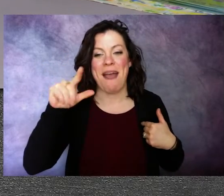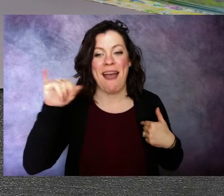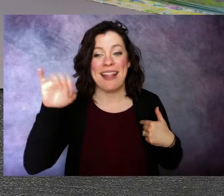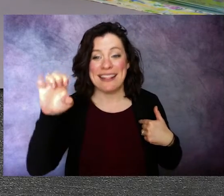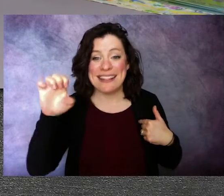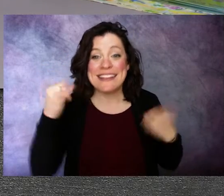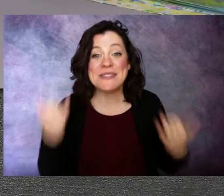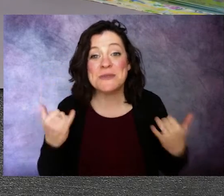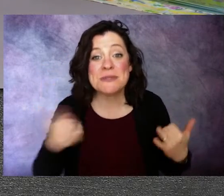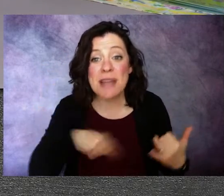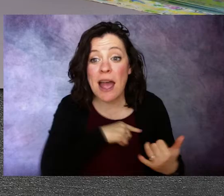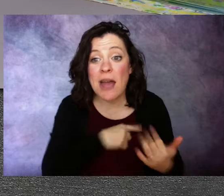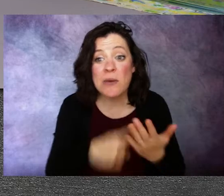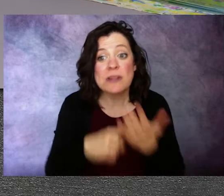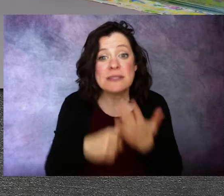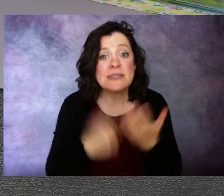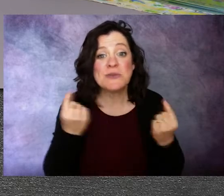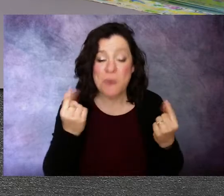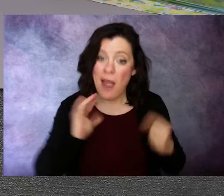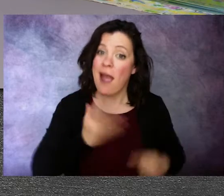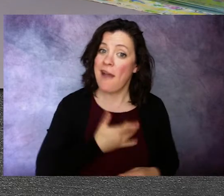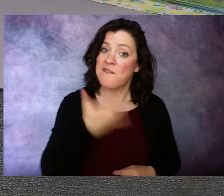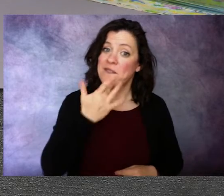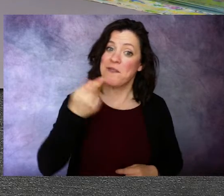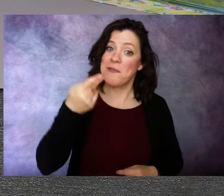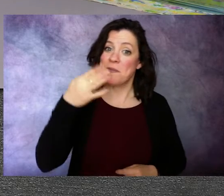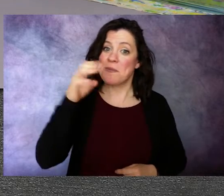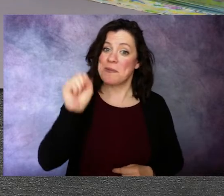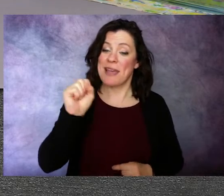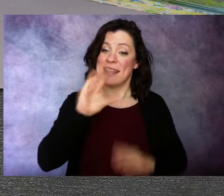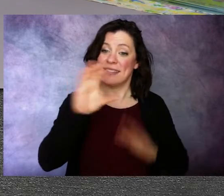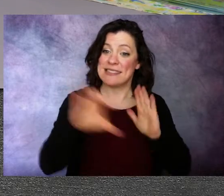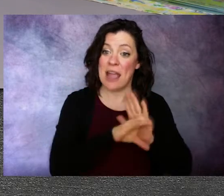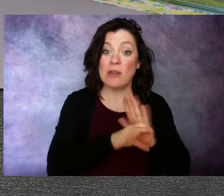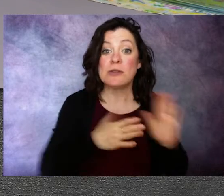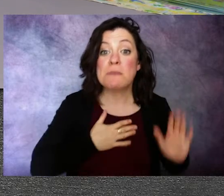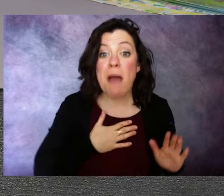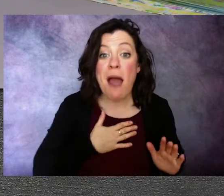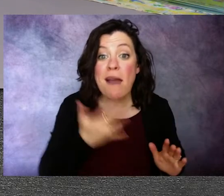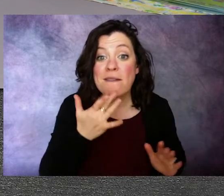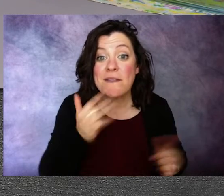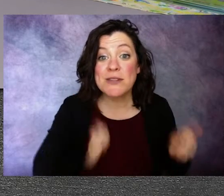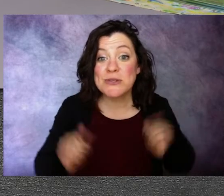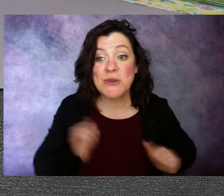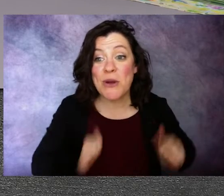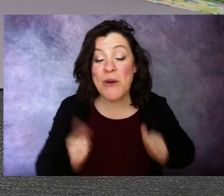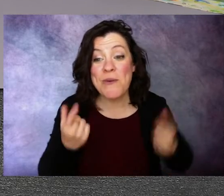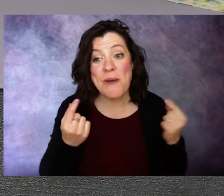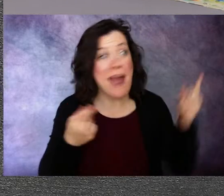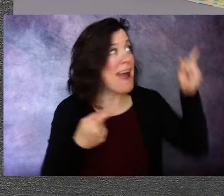about one of our favorite PBS characters, and mine is "Dinosaur Train."